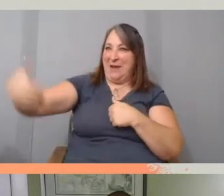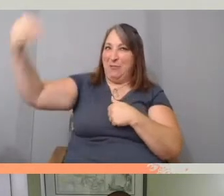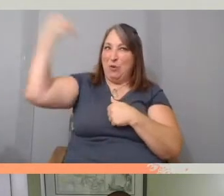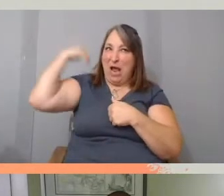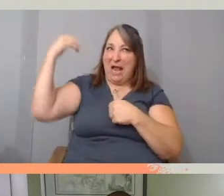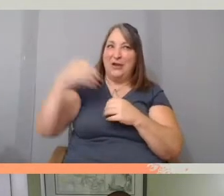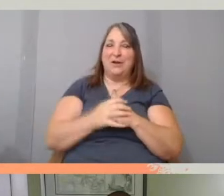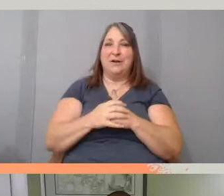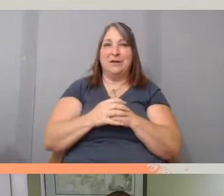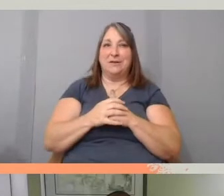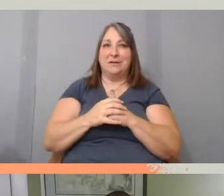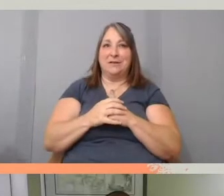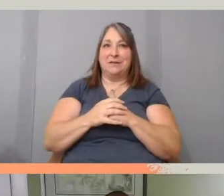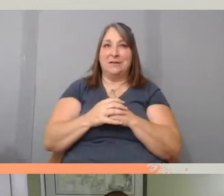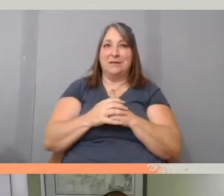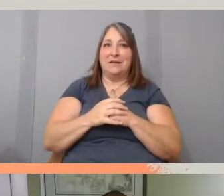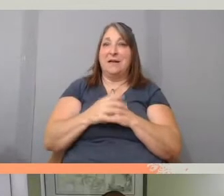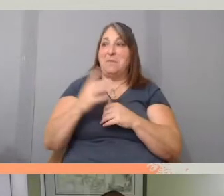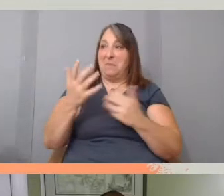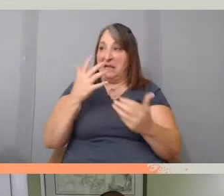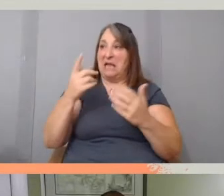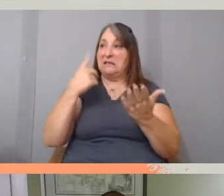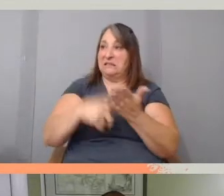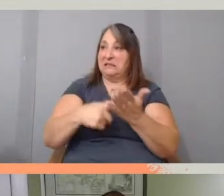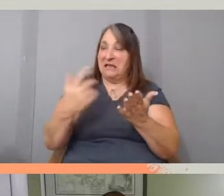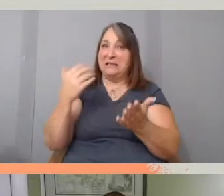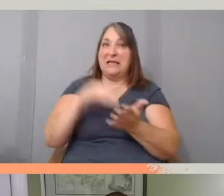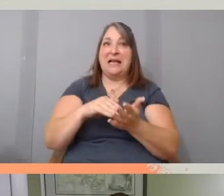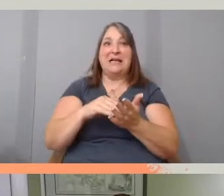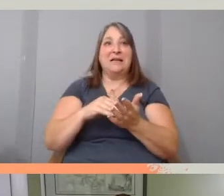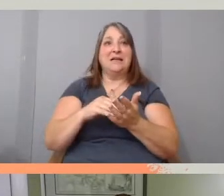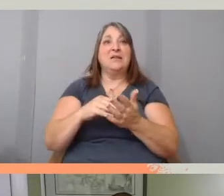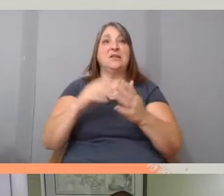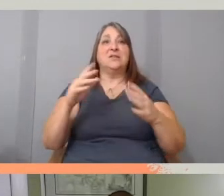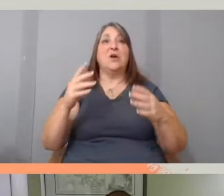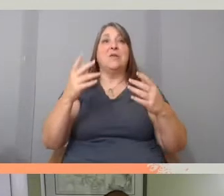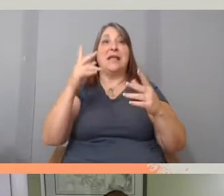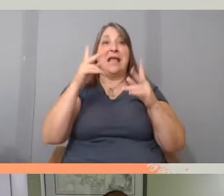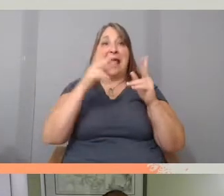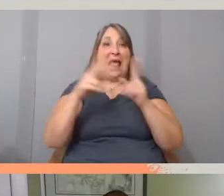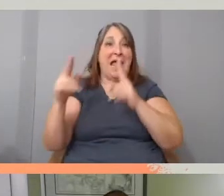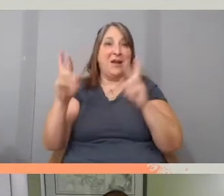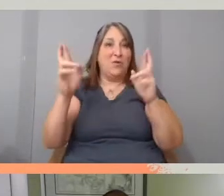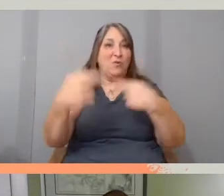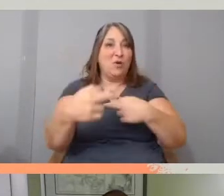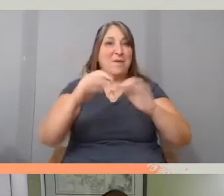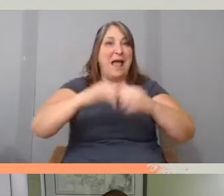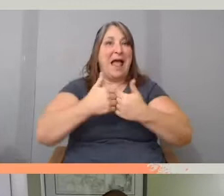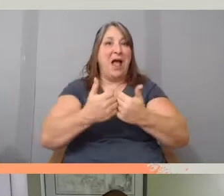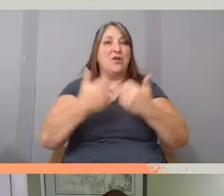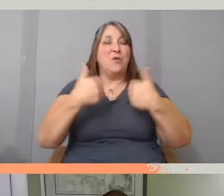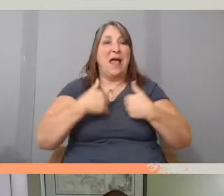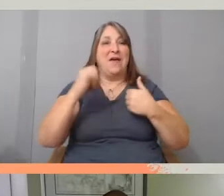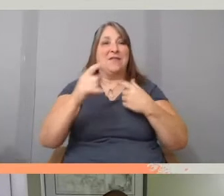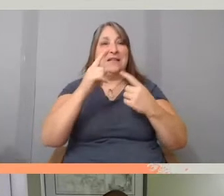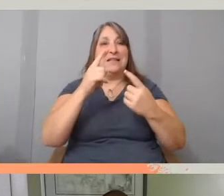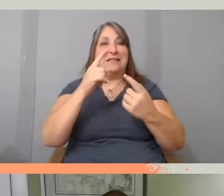and I'm curious if you all feel like we could talk about now is how did, again, opening up the edit room, right? How do you have these conversations with your,